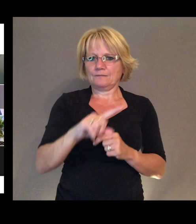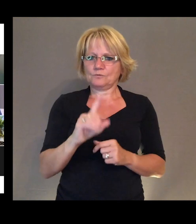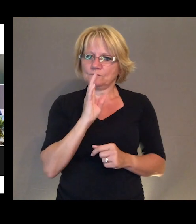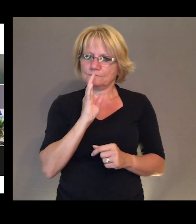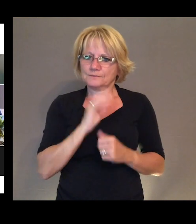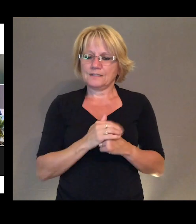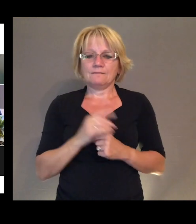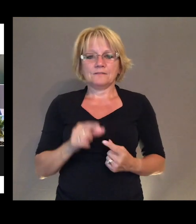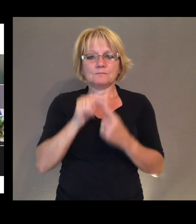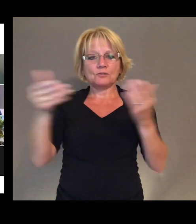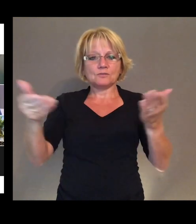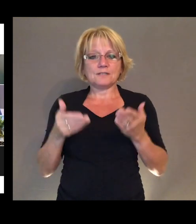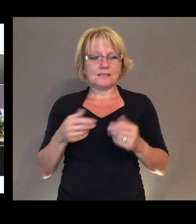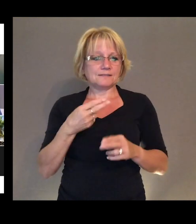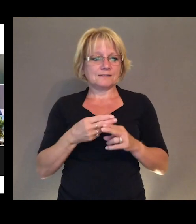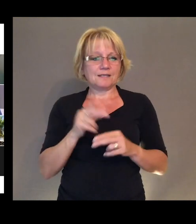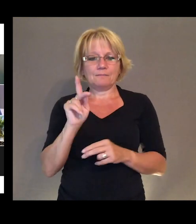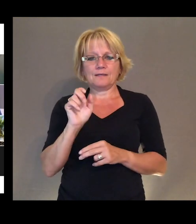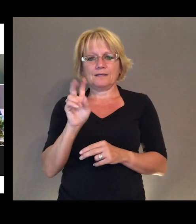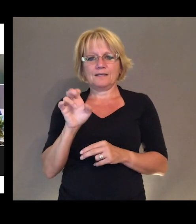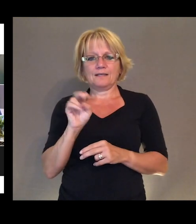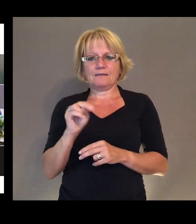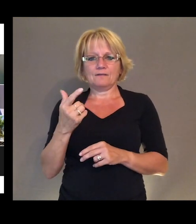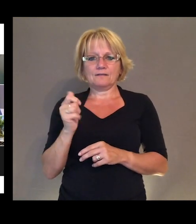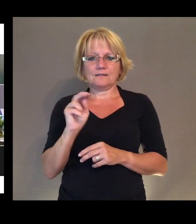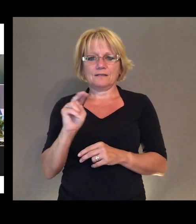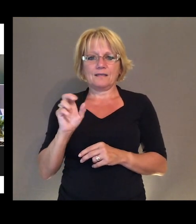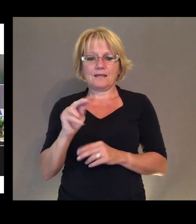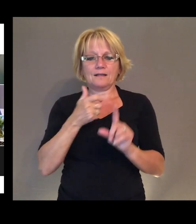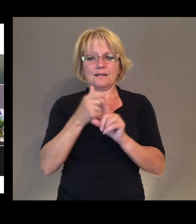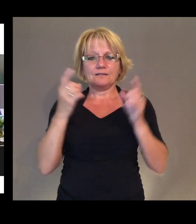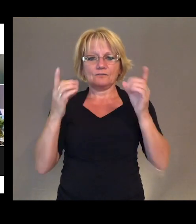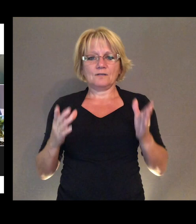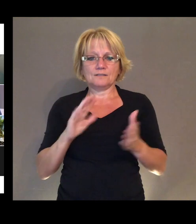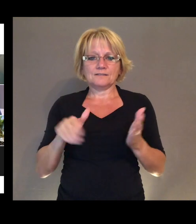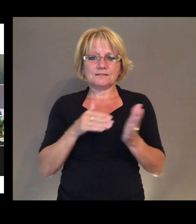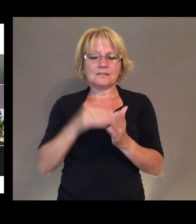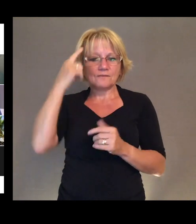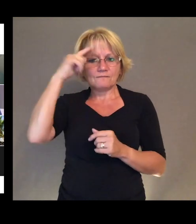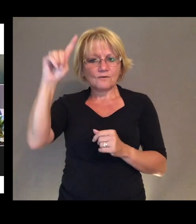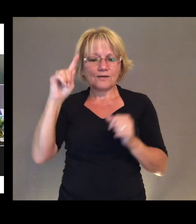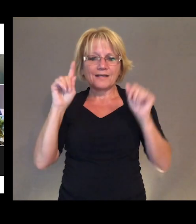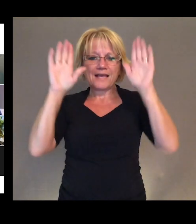First is Kevin Gannon. And Kevin Gannon is the Director of the Center for Excellence in Teaching and Learning